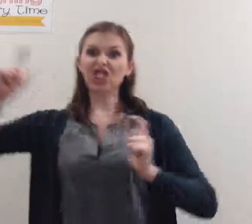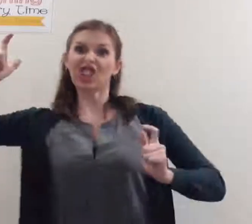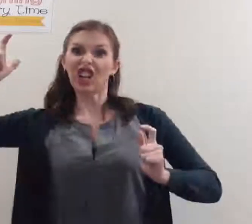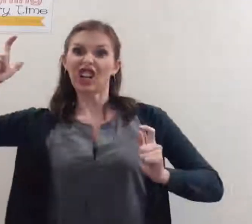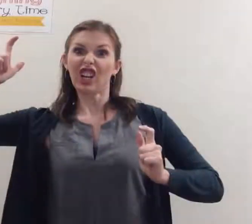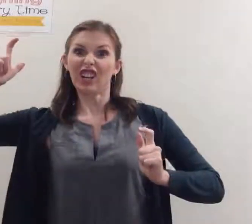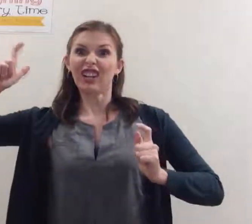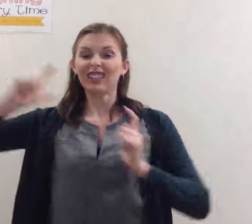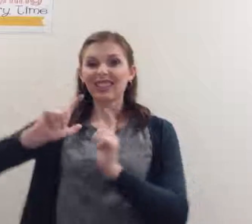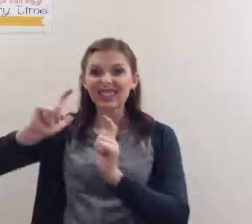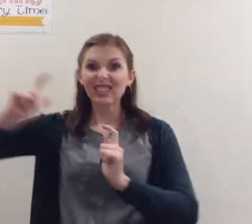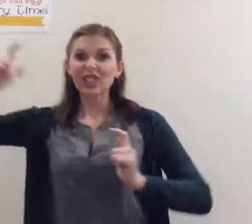CHA!